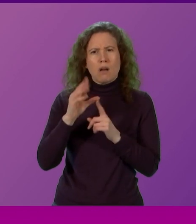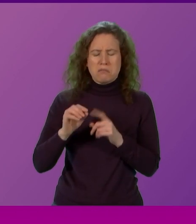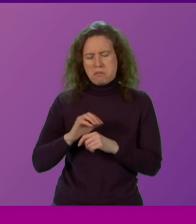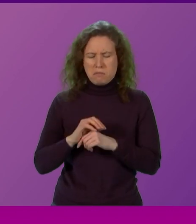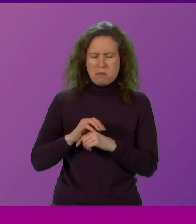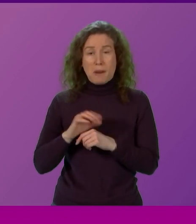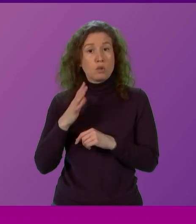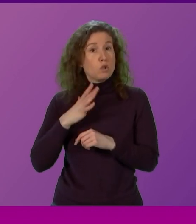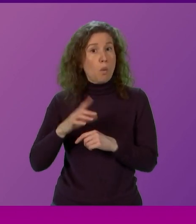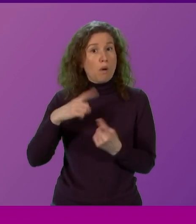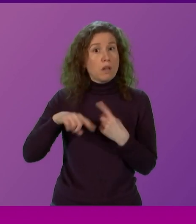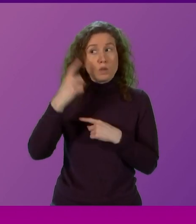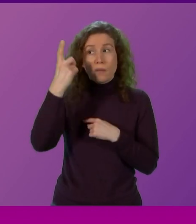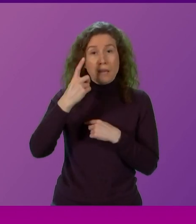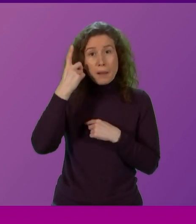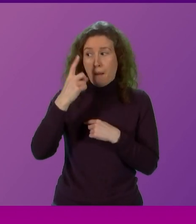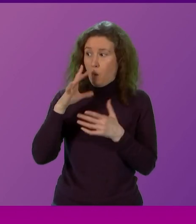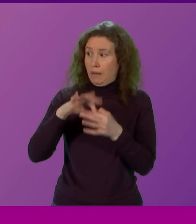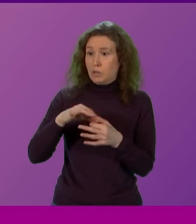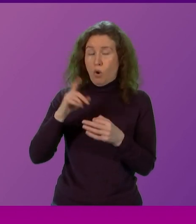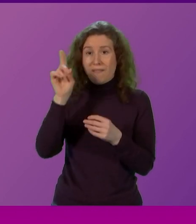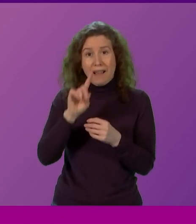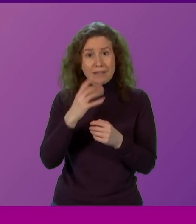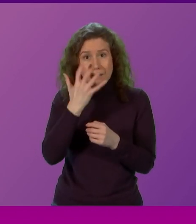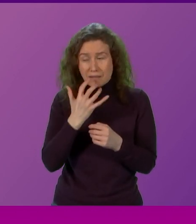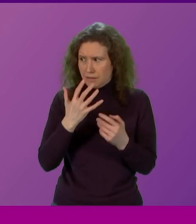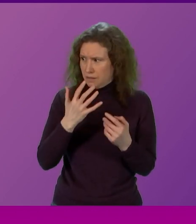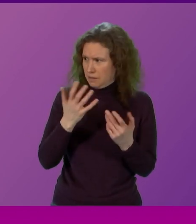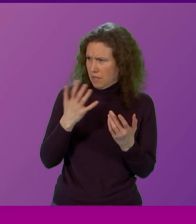Parliament to consider issues such as the energy costs that the people of Scotland are having to pay right now.